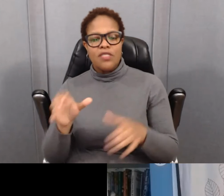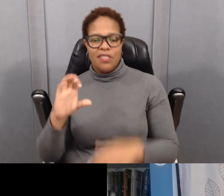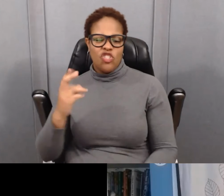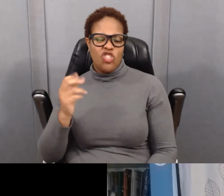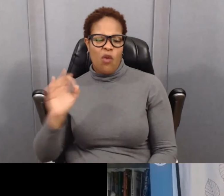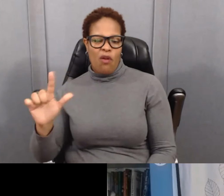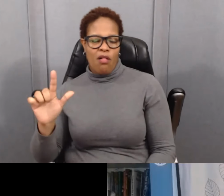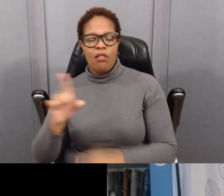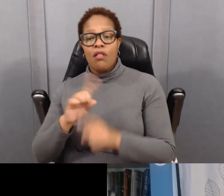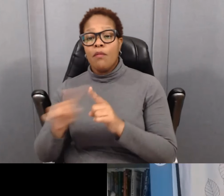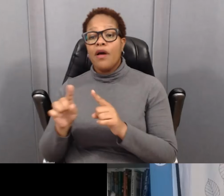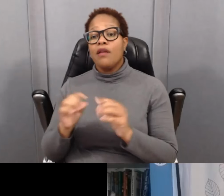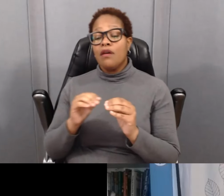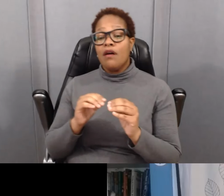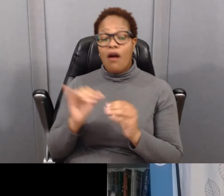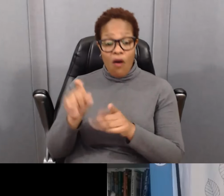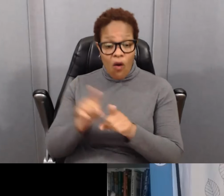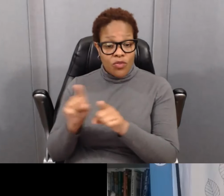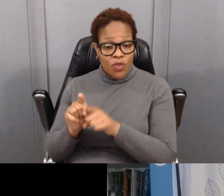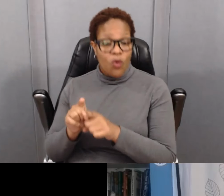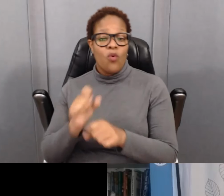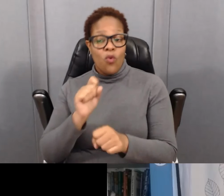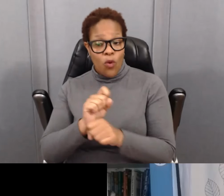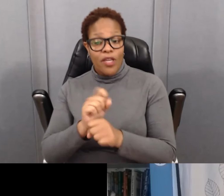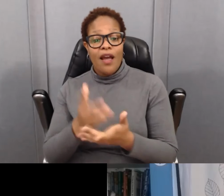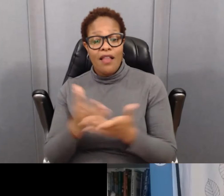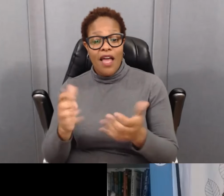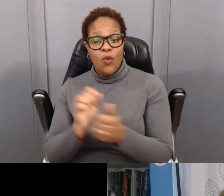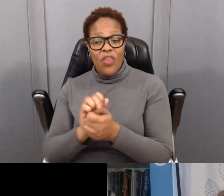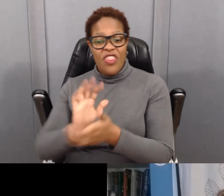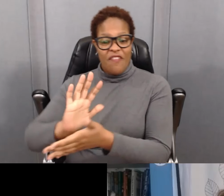it was also working a lot with the filmmaker, set,